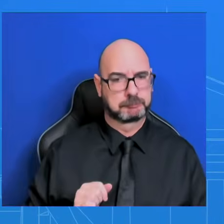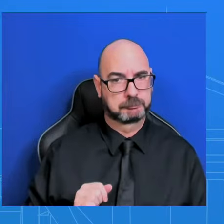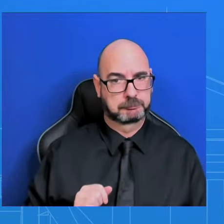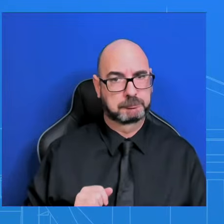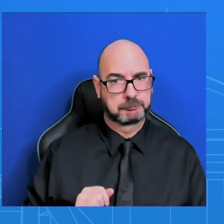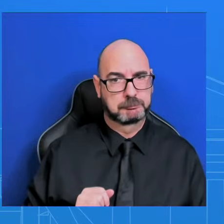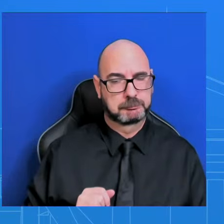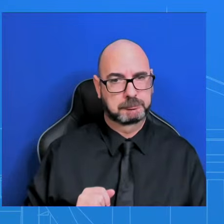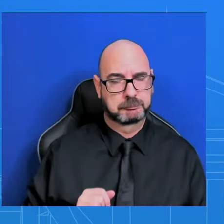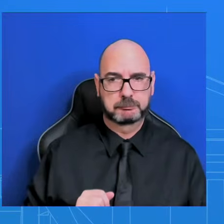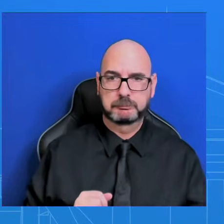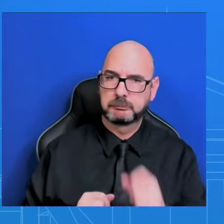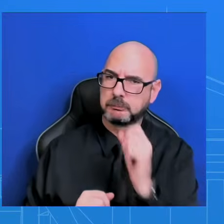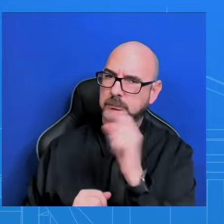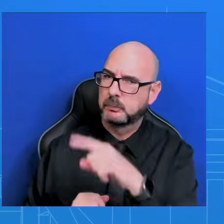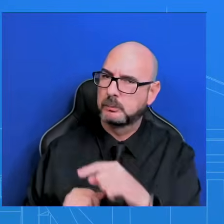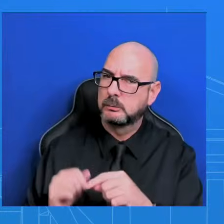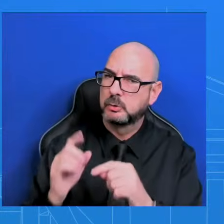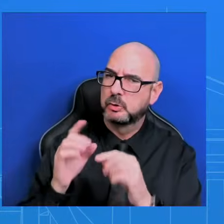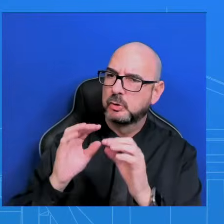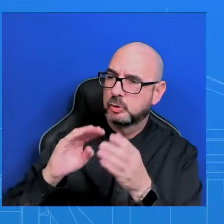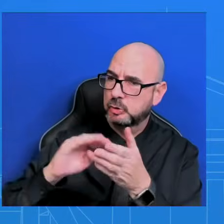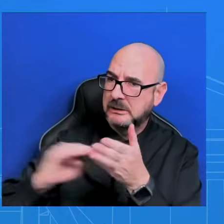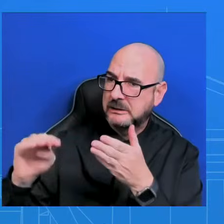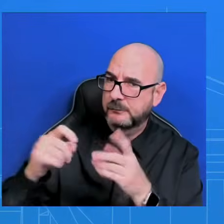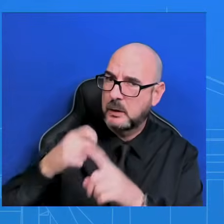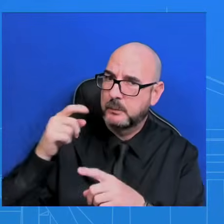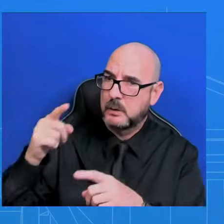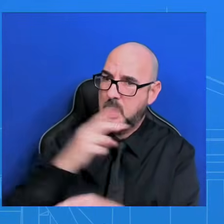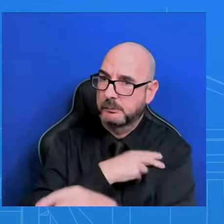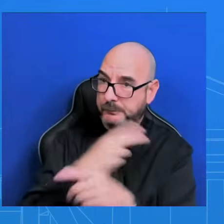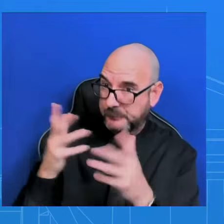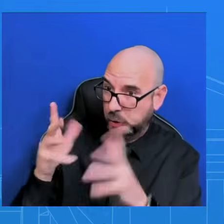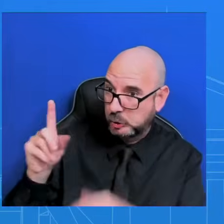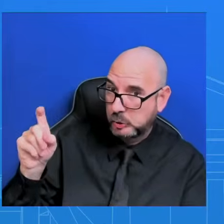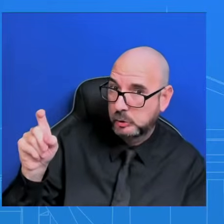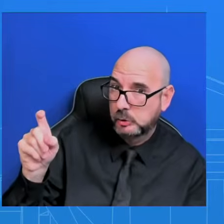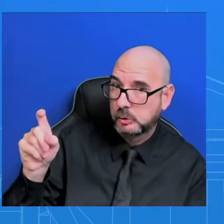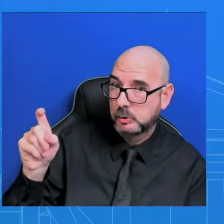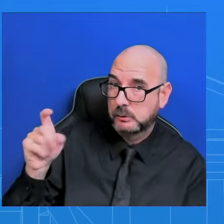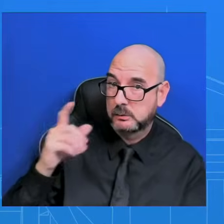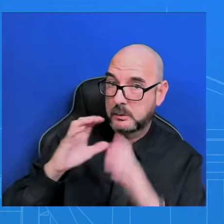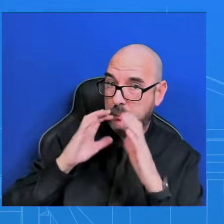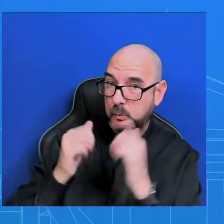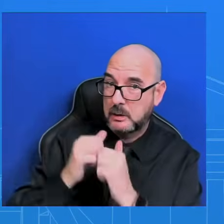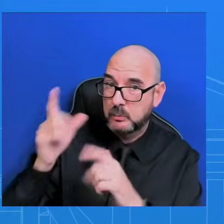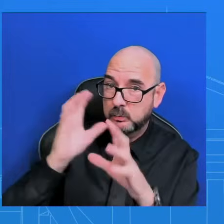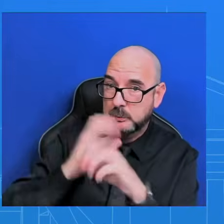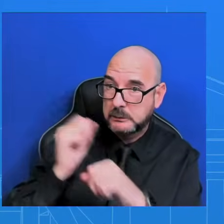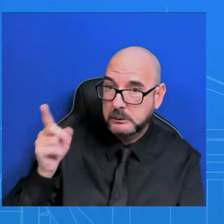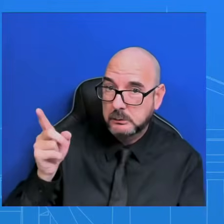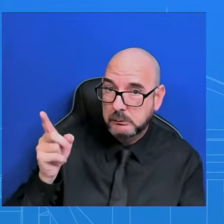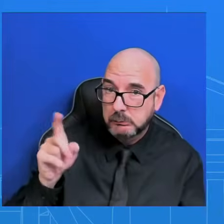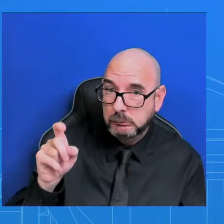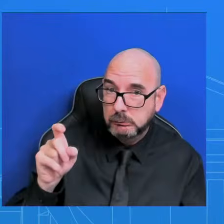or any senior officials here what exactly happened? Mr. Kirby: I'm not going to get into the -- the personal and private discussions that the Secretary has had